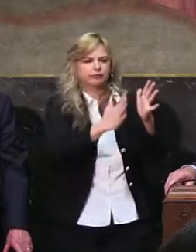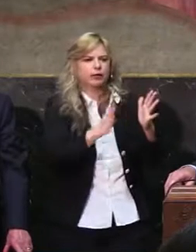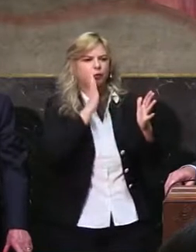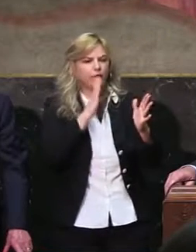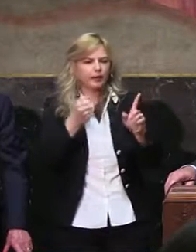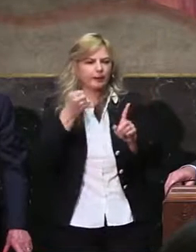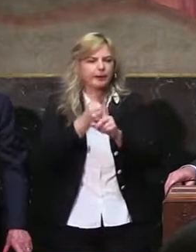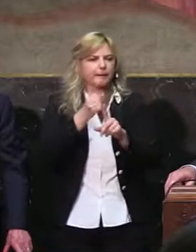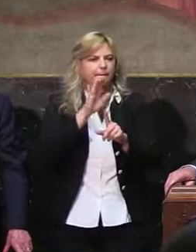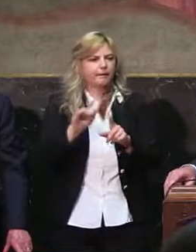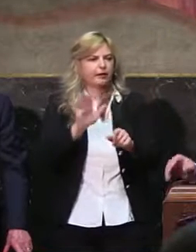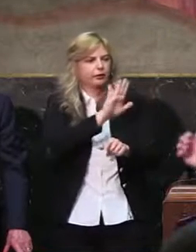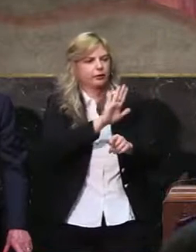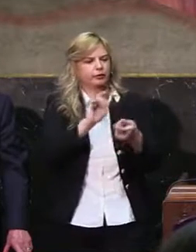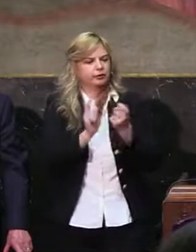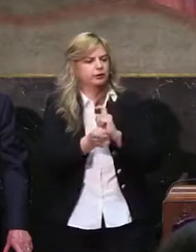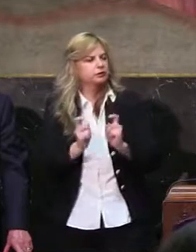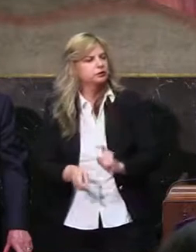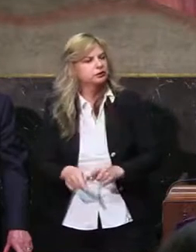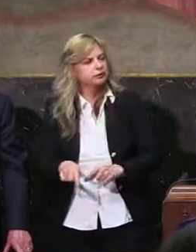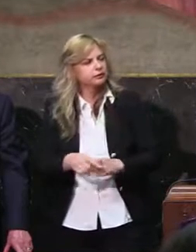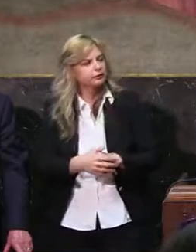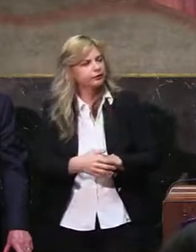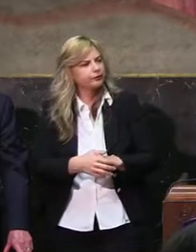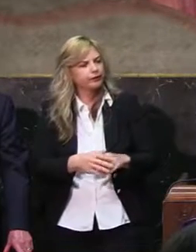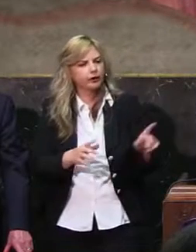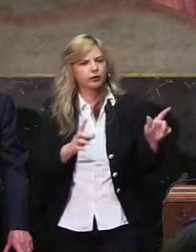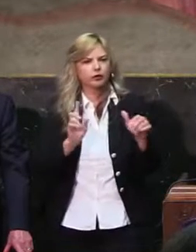Well first of all almost every offender